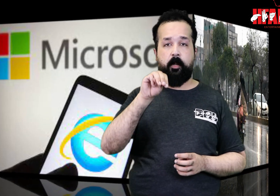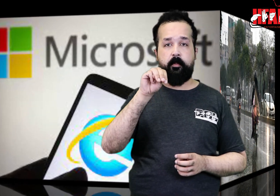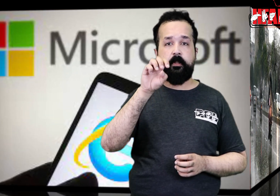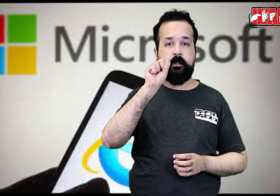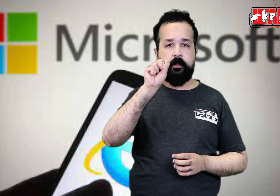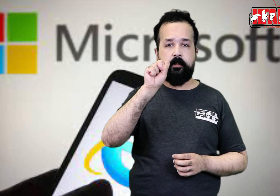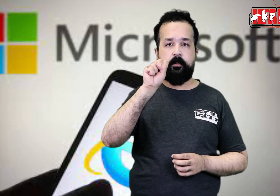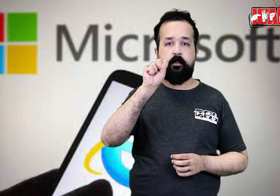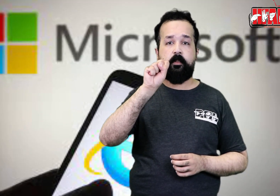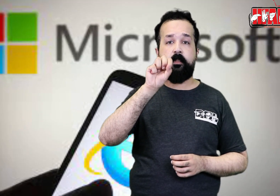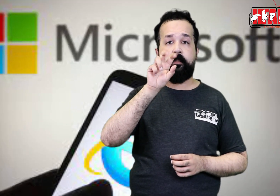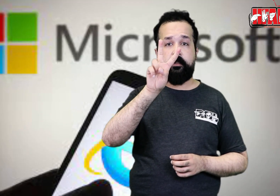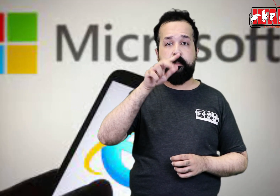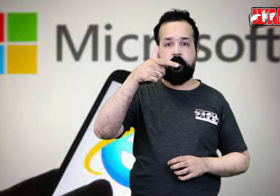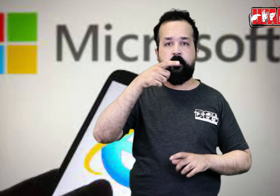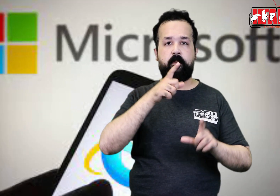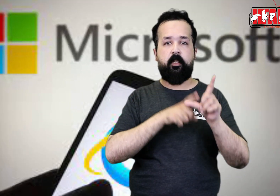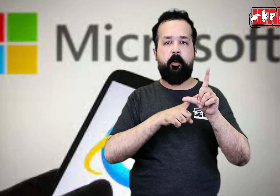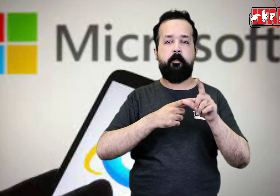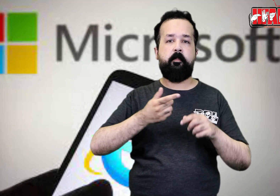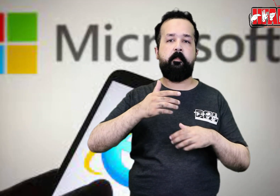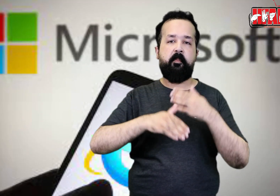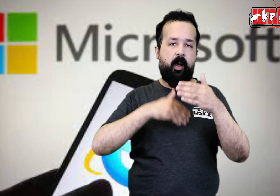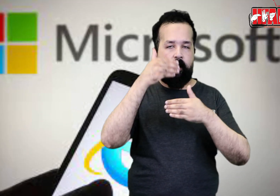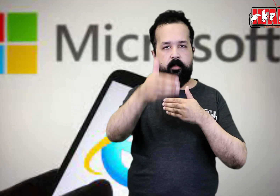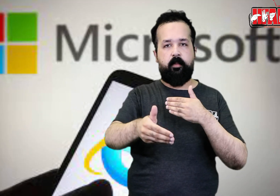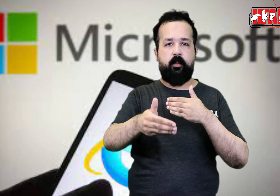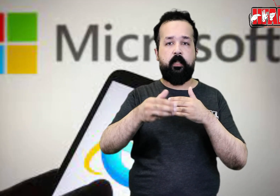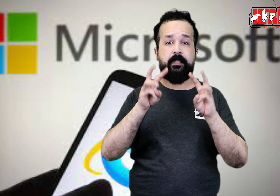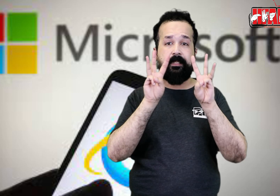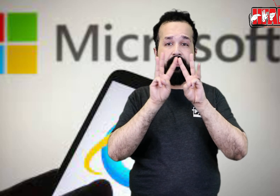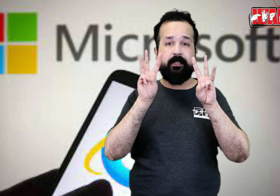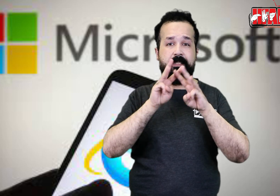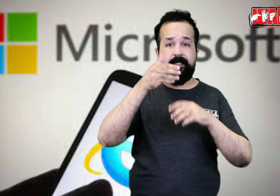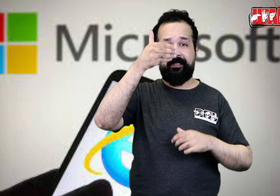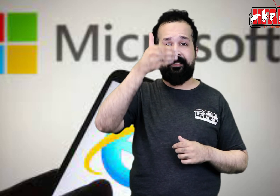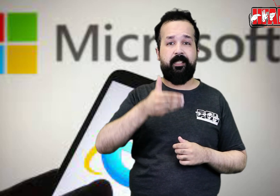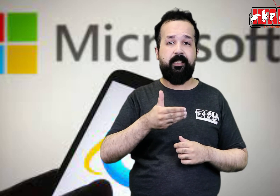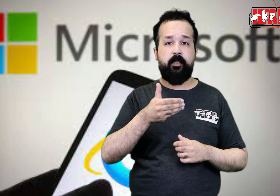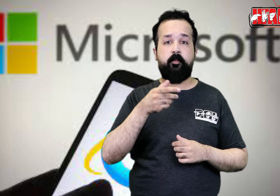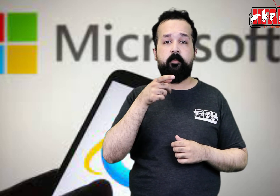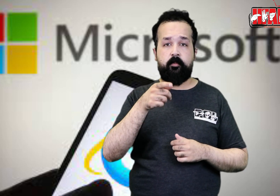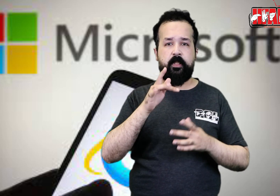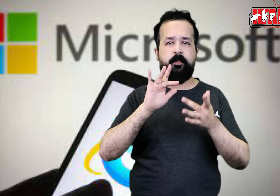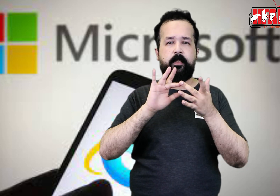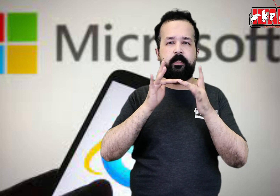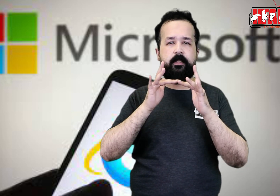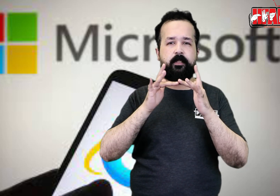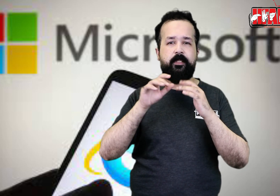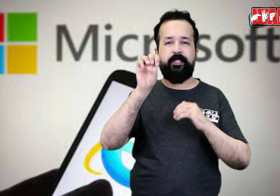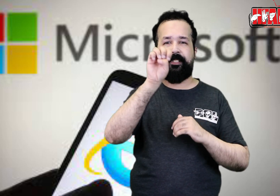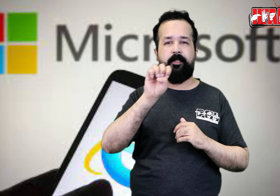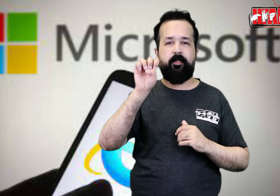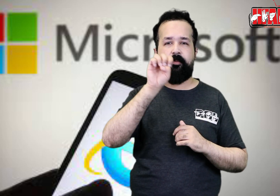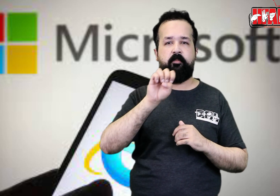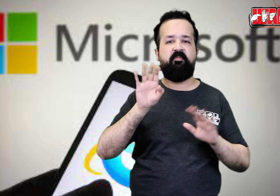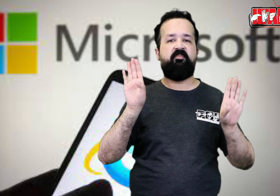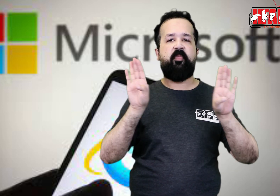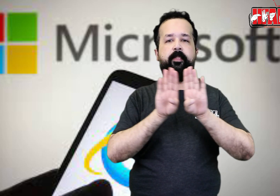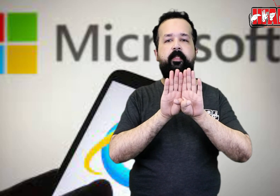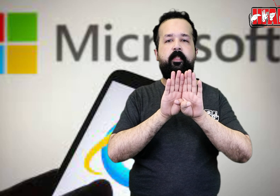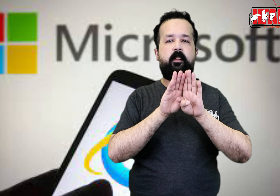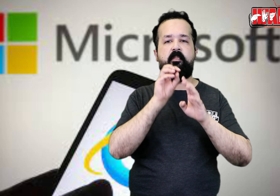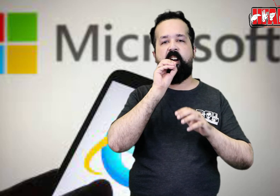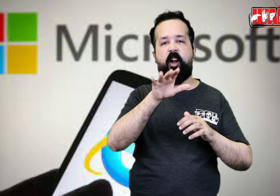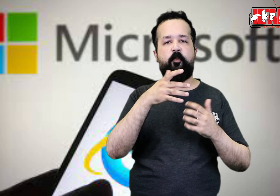Microsoft announced the closure of the web browser "Internet Explorer" after Twenty-seven years.